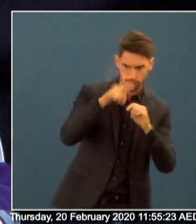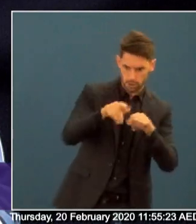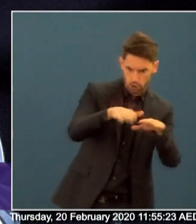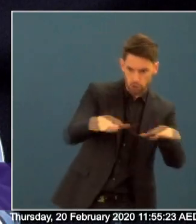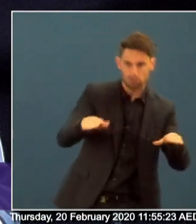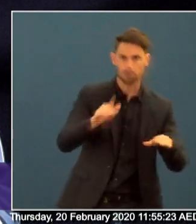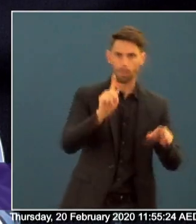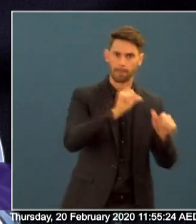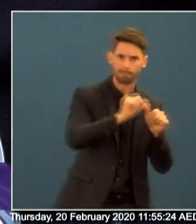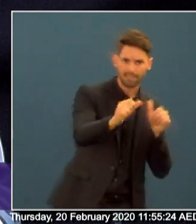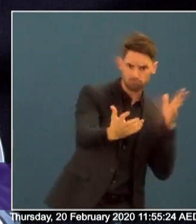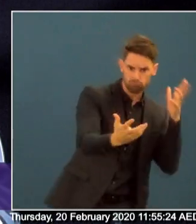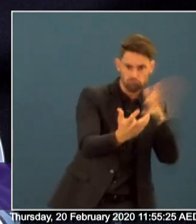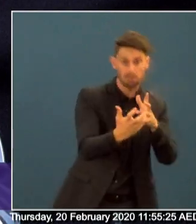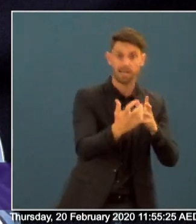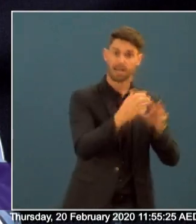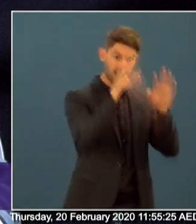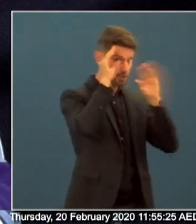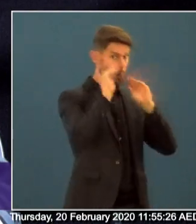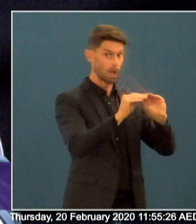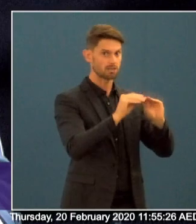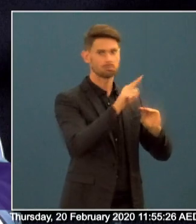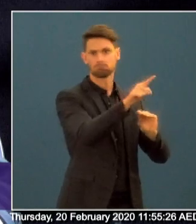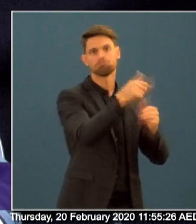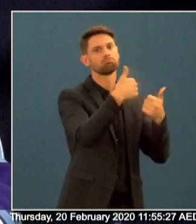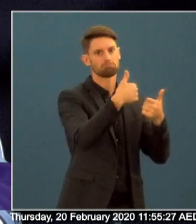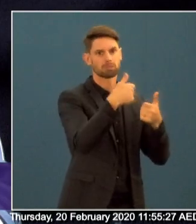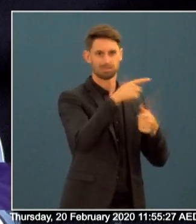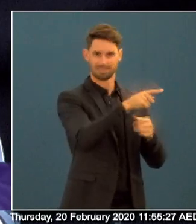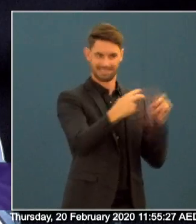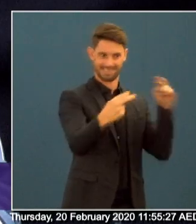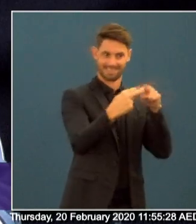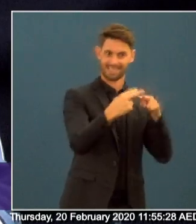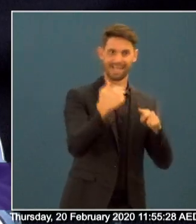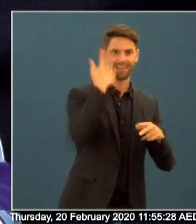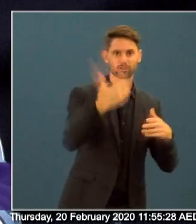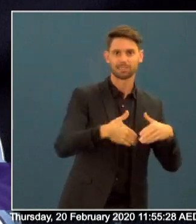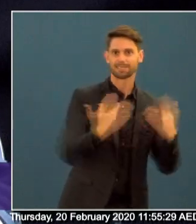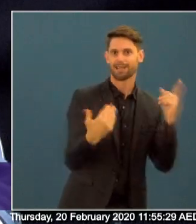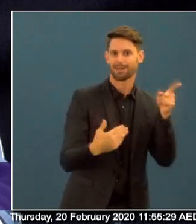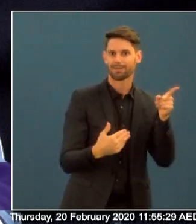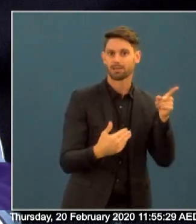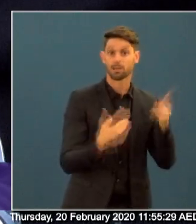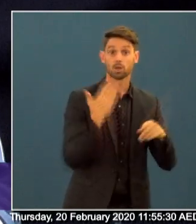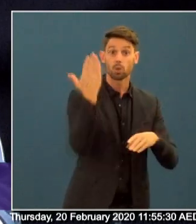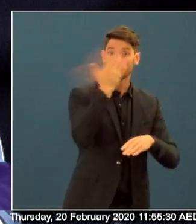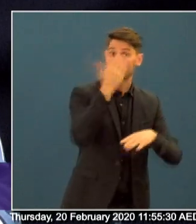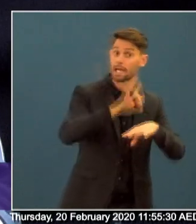they're supporting and are very aware of this issue at the coalface. Certainly, you ask any school counsellor, you will find that